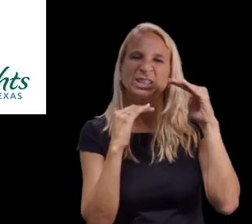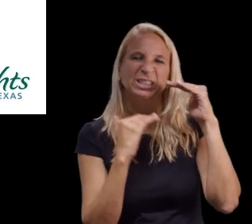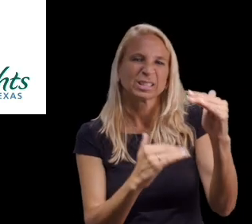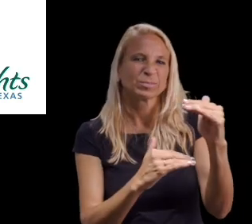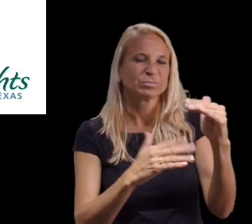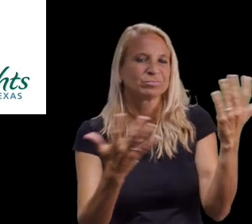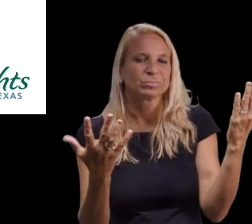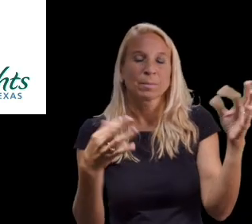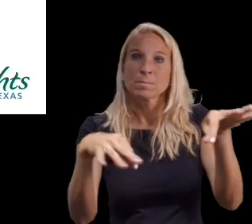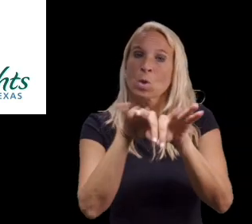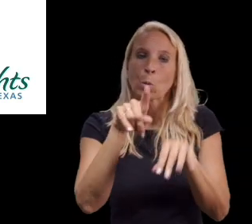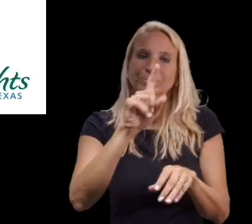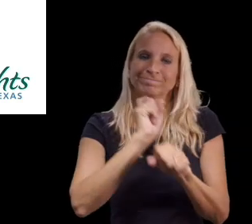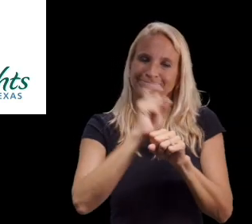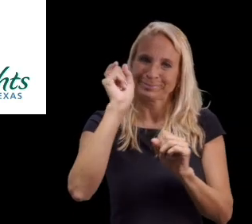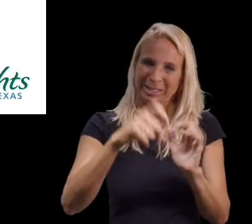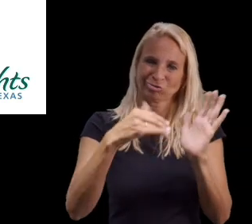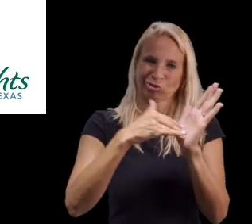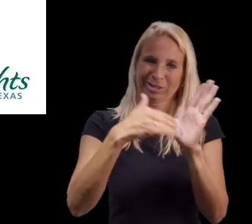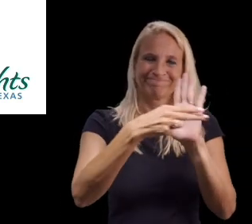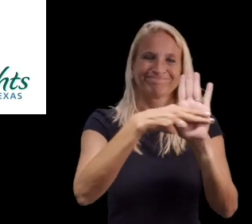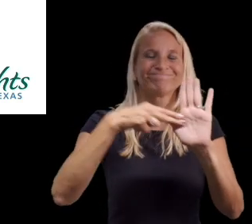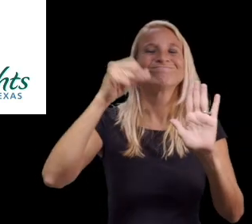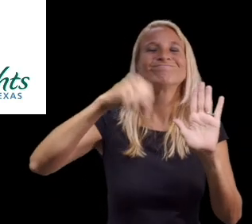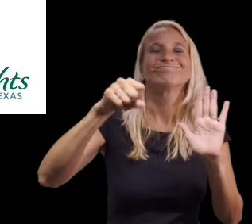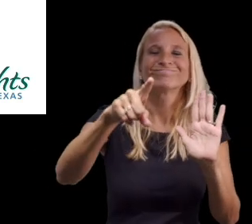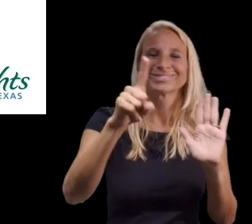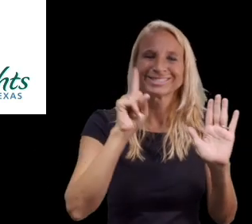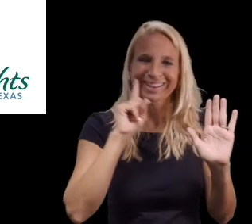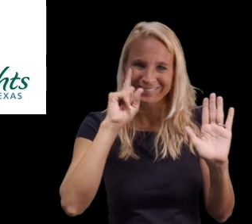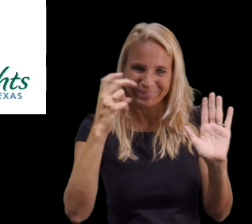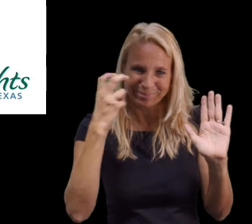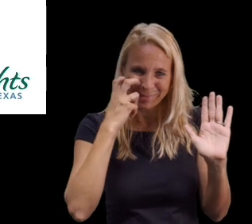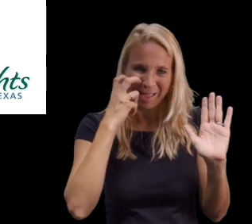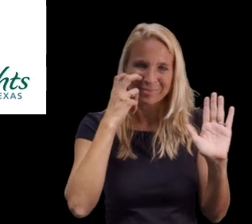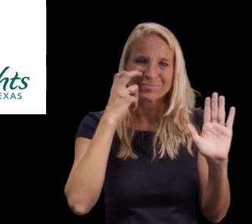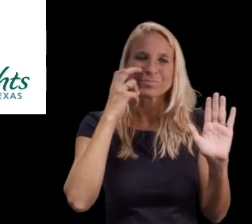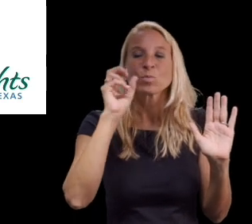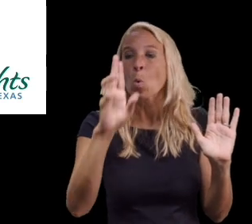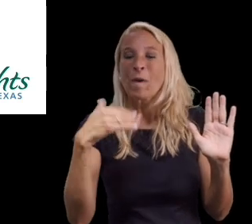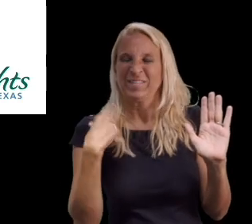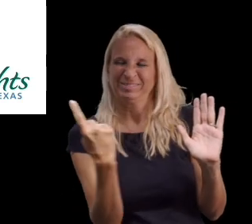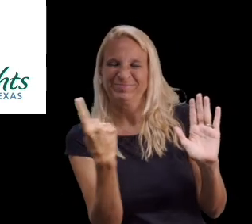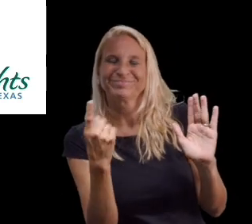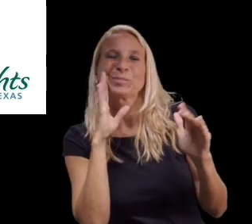you must have a diagnosis of deaf-blindness or a condition that will cause deaf-blindness,